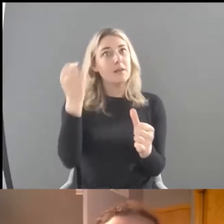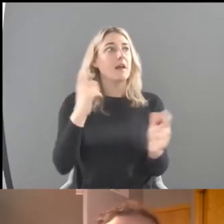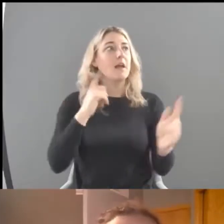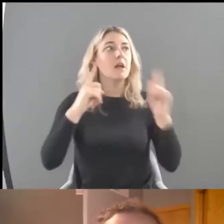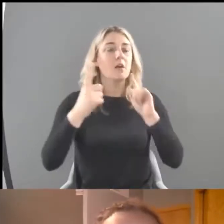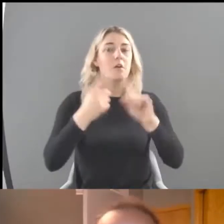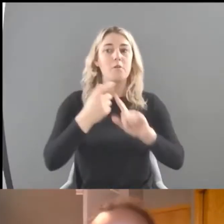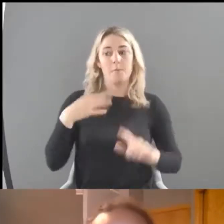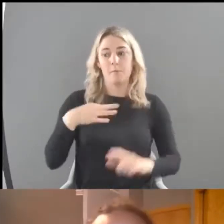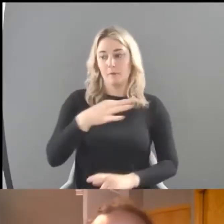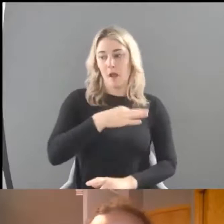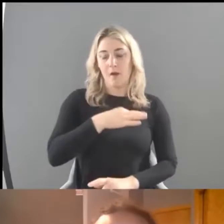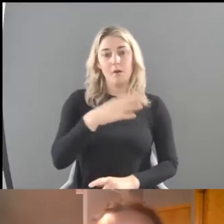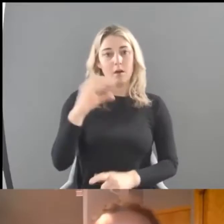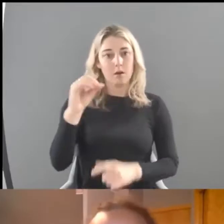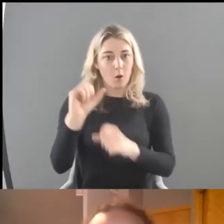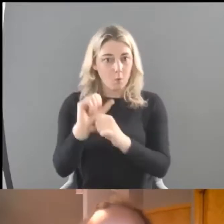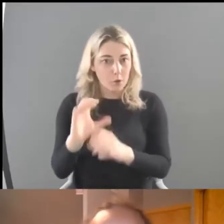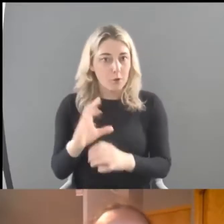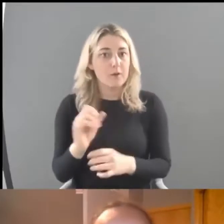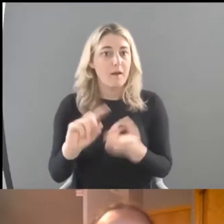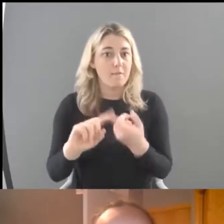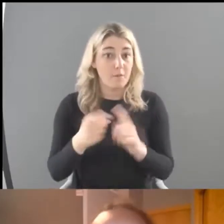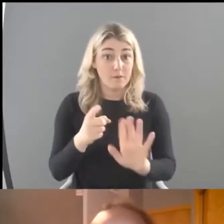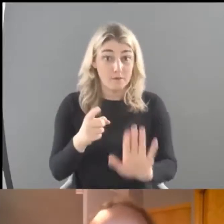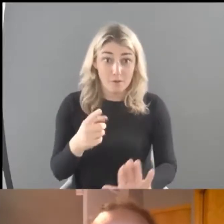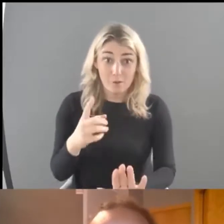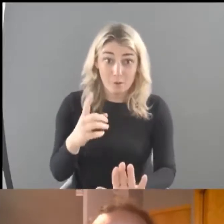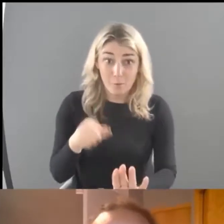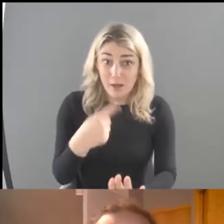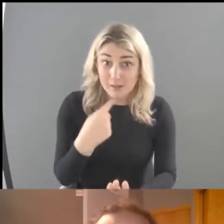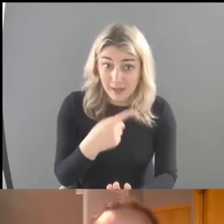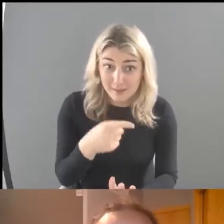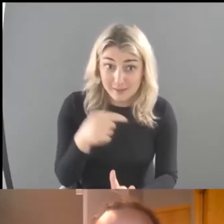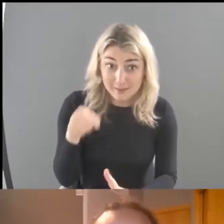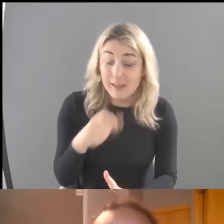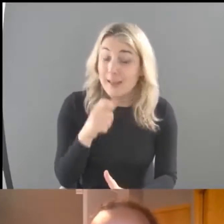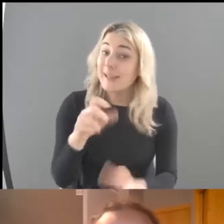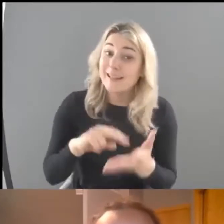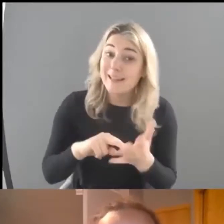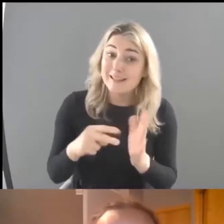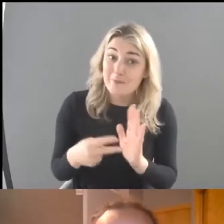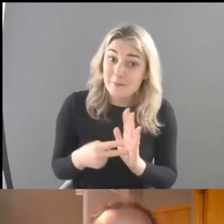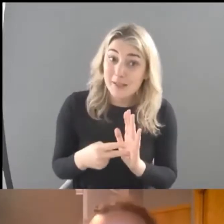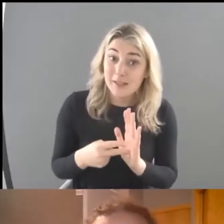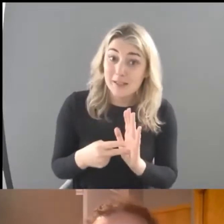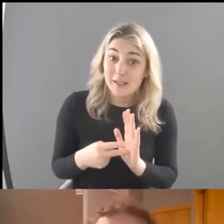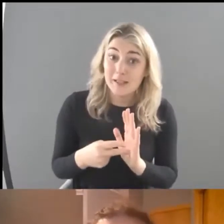And by the way, when I say this, it doesn't mean that people don't want to confront issues of racism,